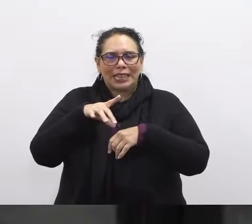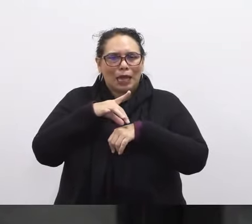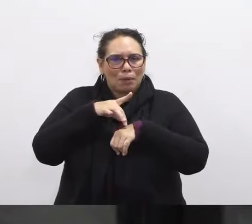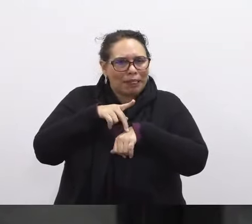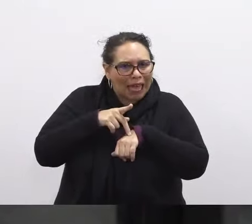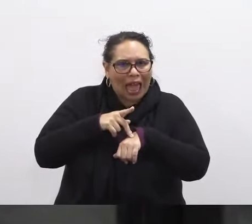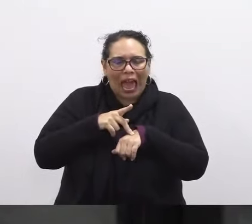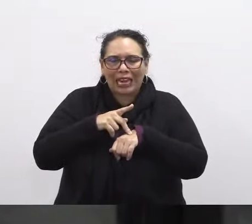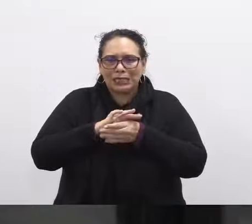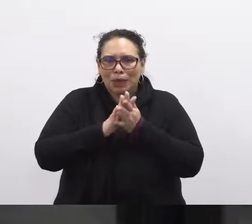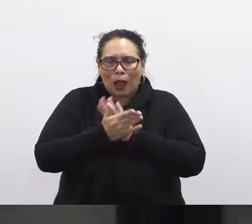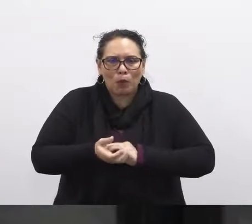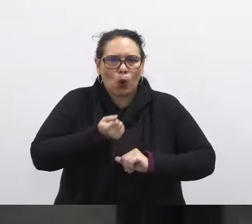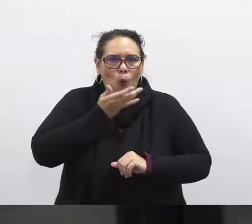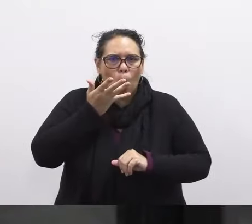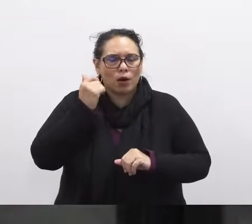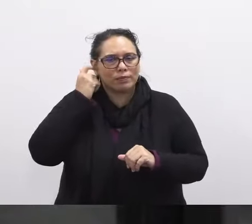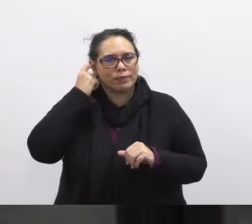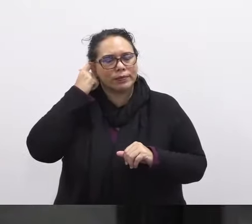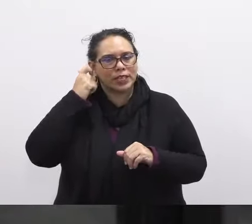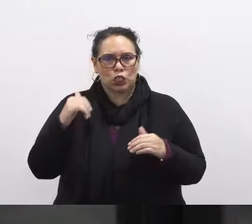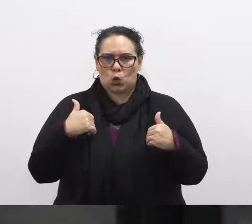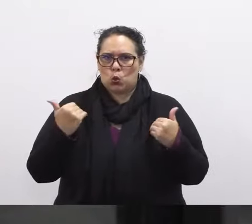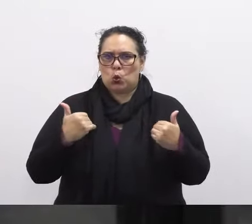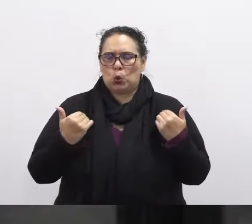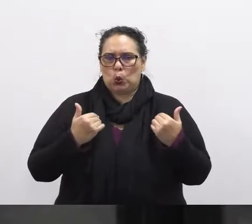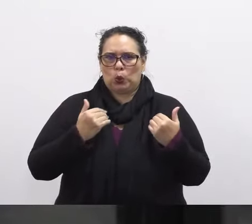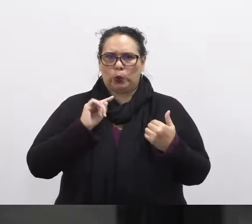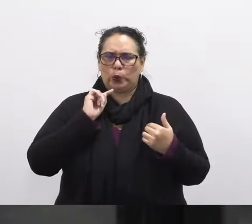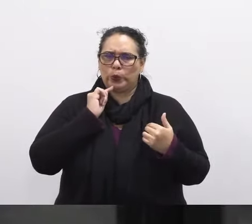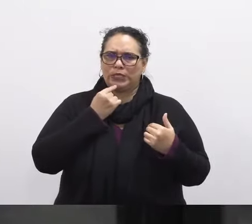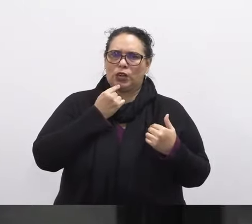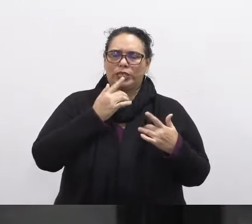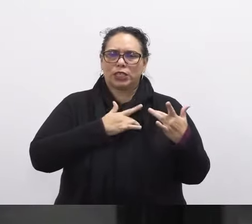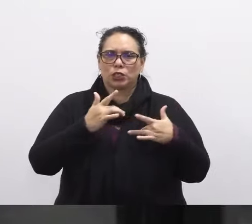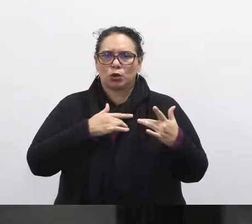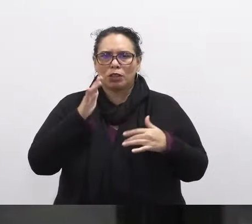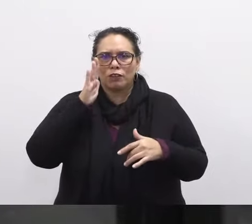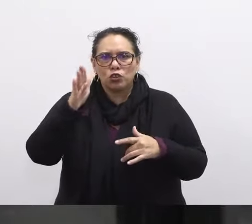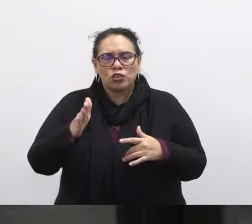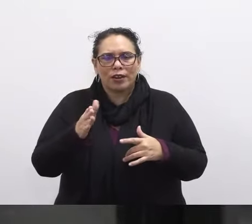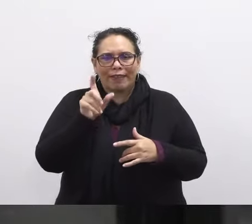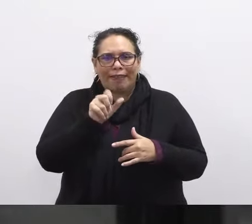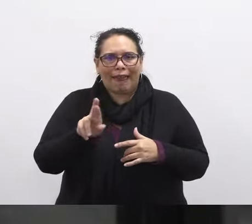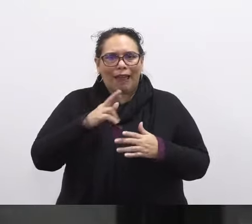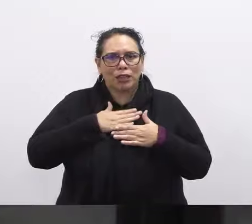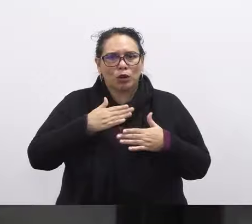So these youth are seriously concerned about their future and the air that they breathe. And they're asking the school district